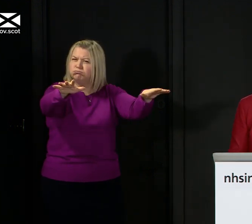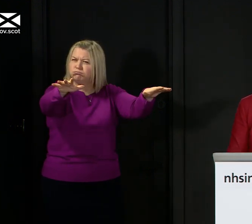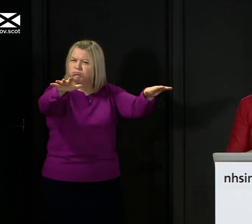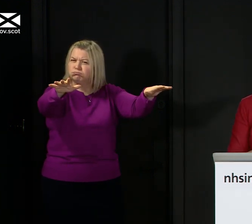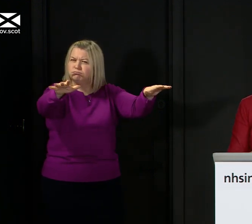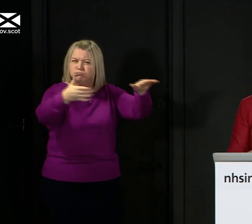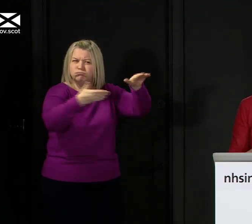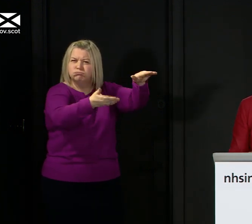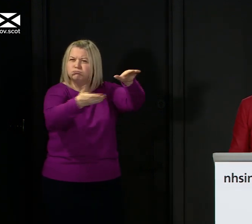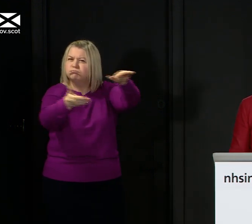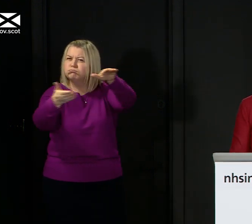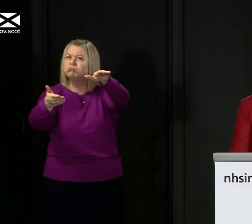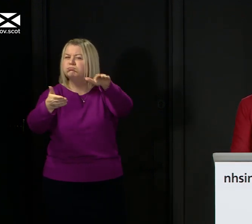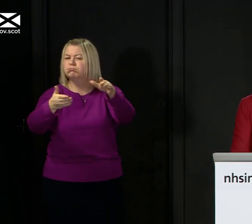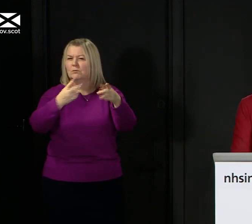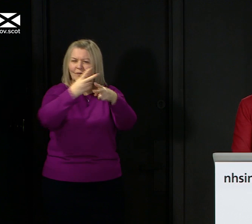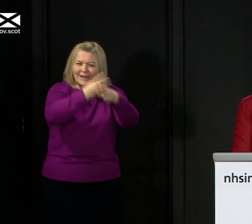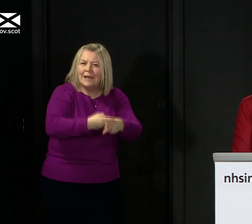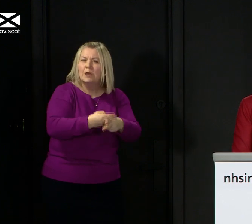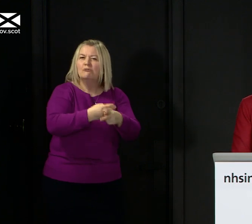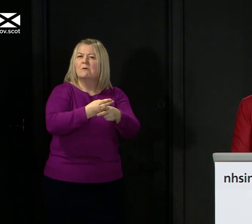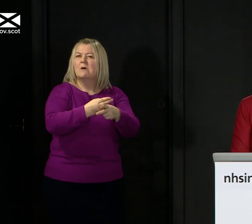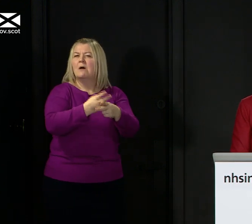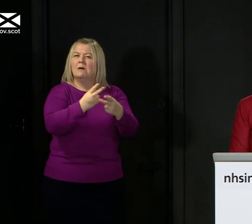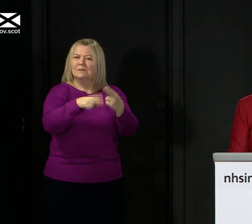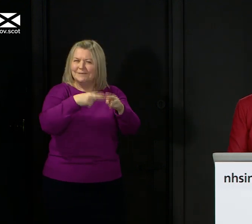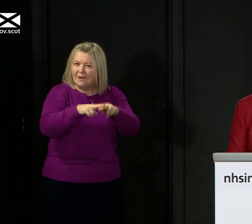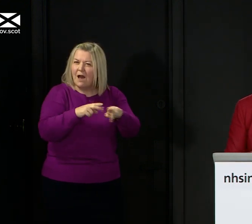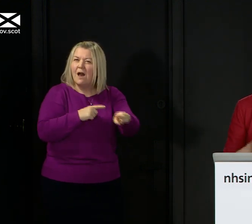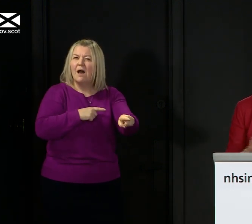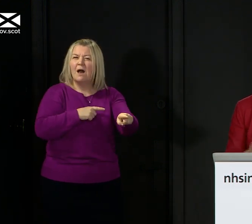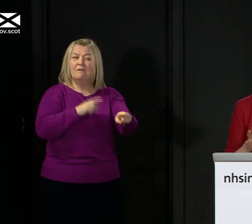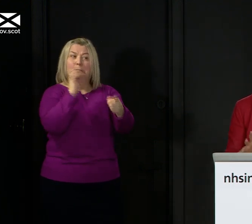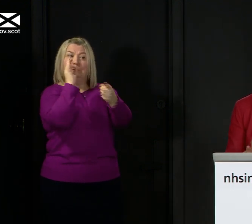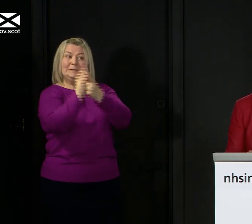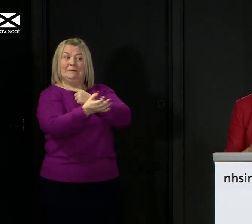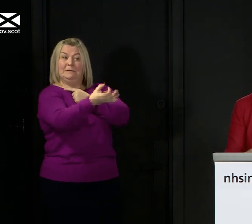and the frontline. On your specific question about the home care worker, that is obviously